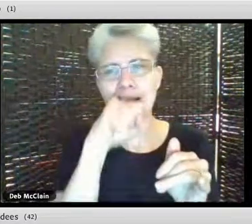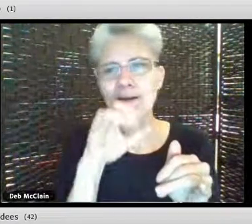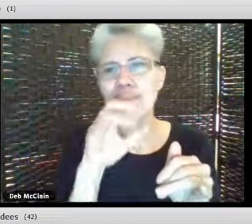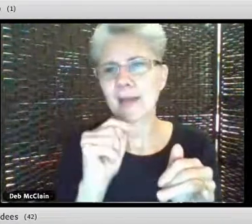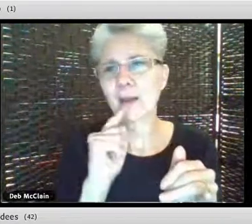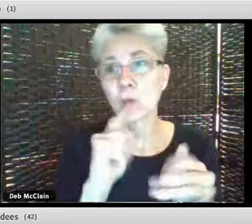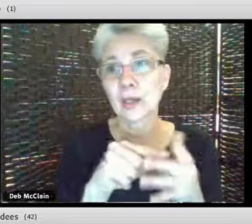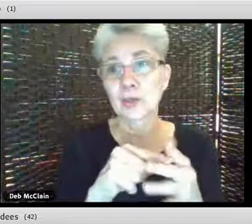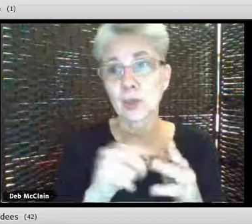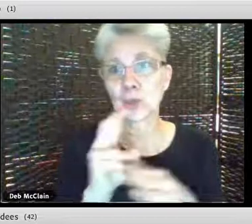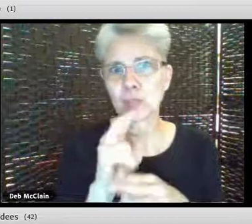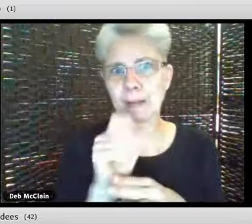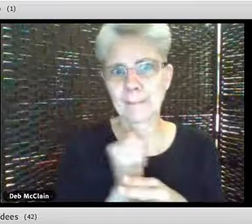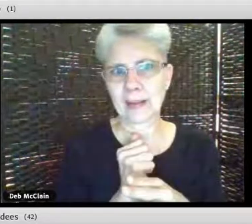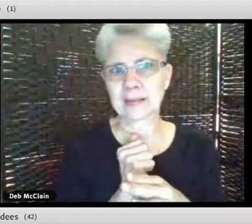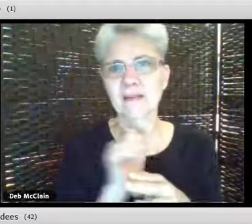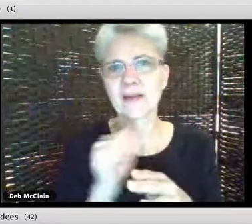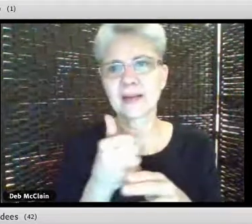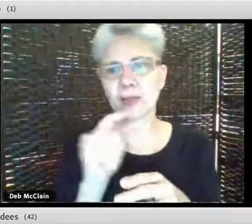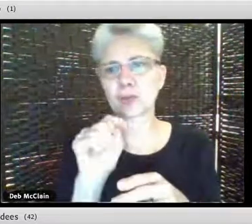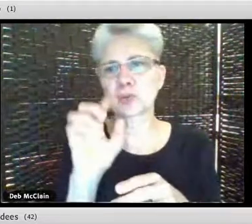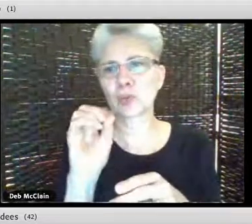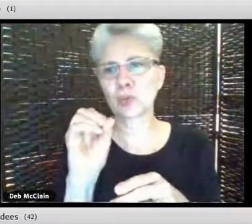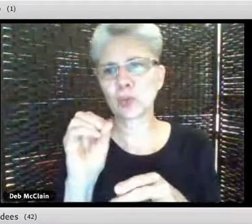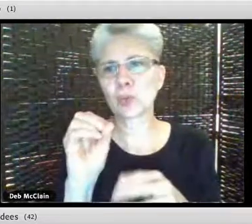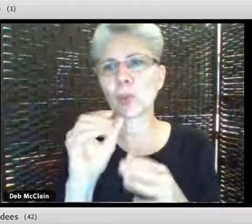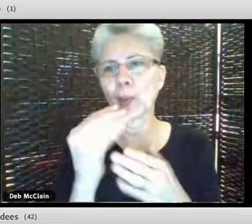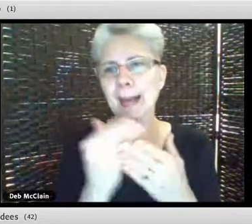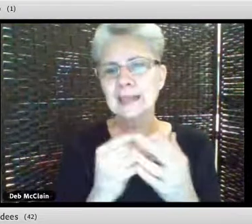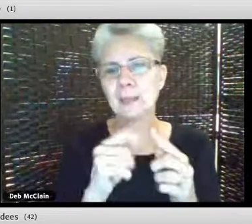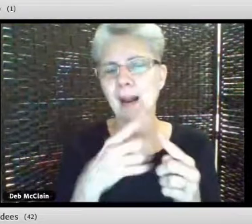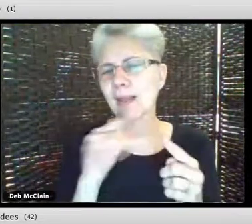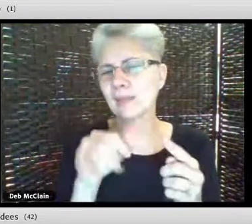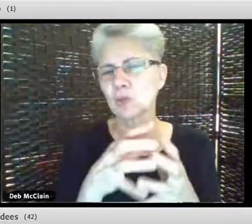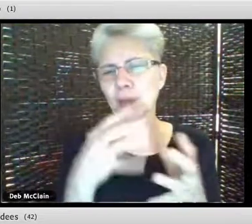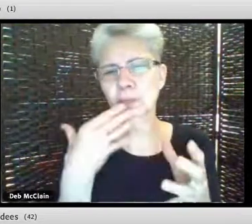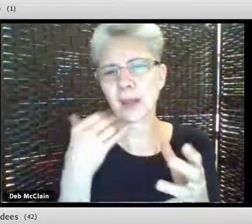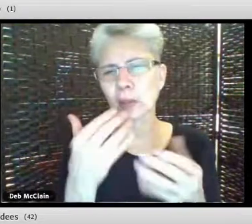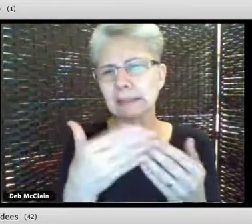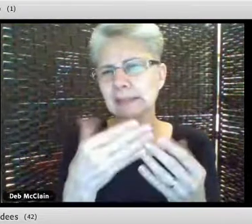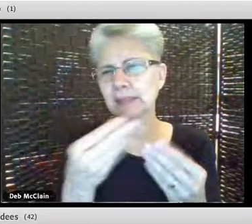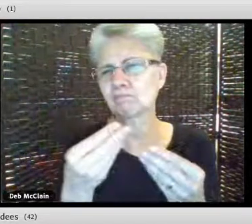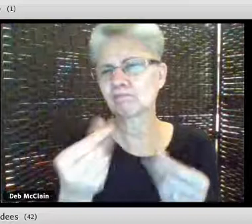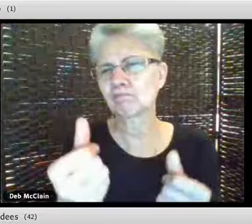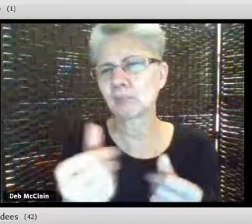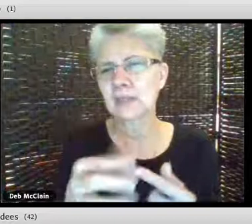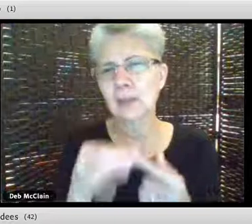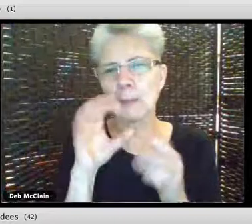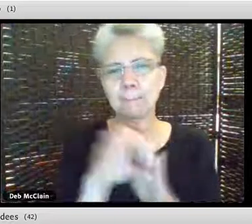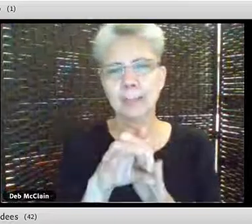It syncs with everything. I absolutely love it. I'm going to really start using it. I have another to-do list thing that I use,